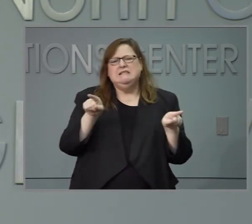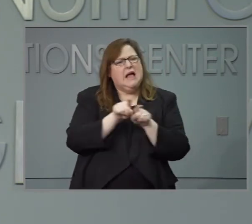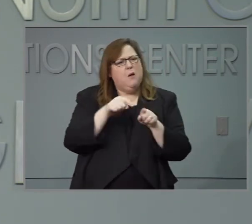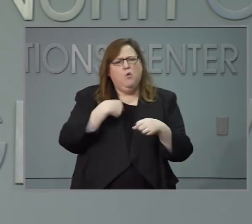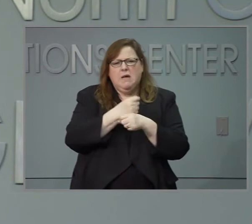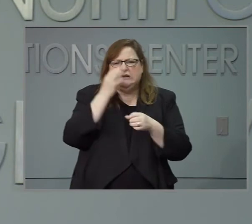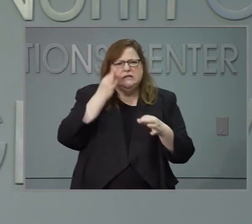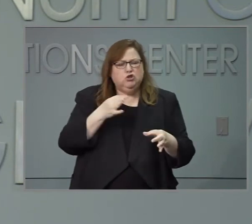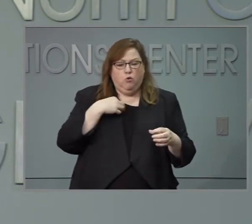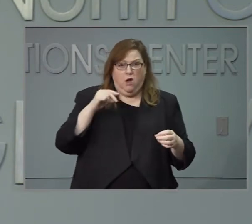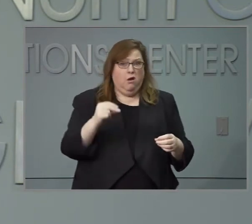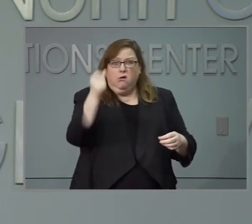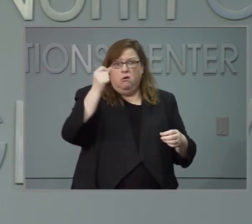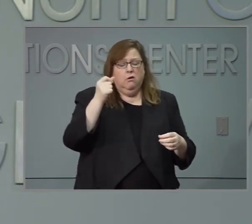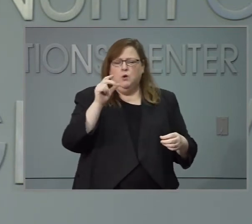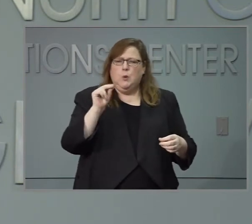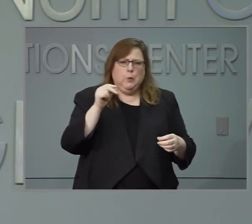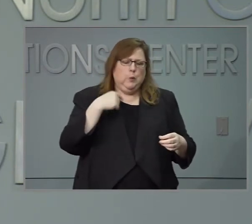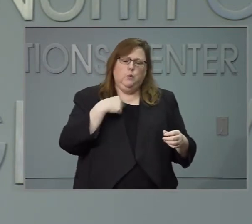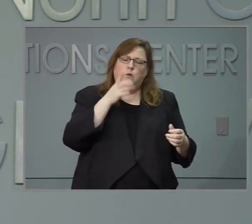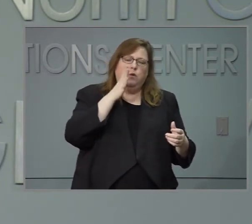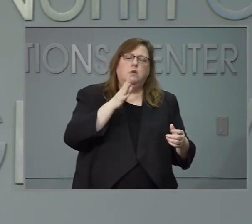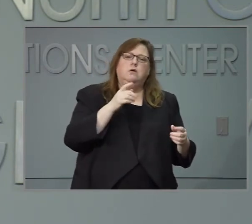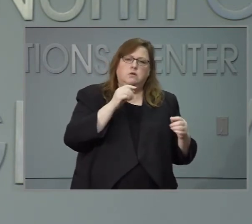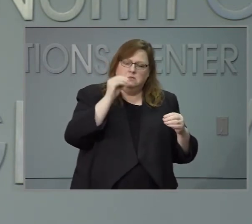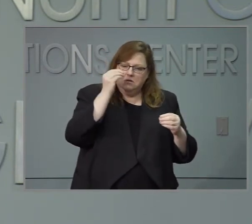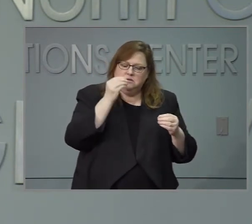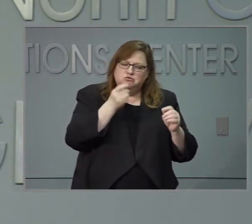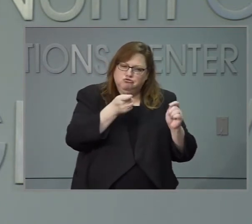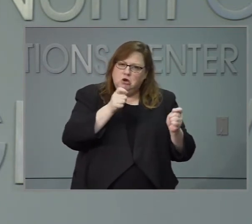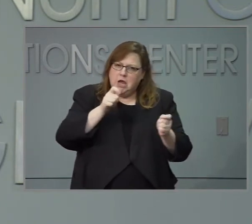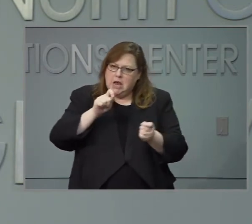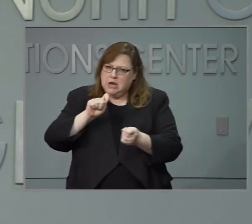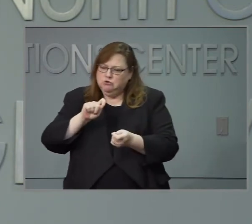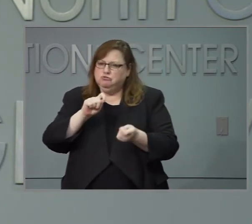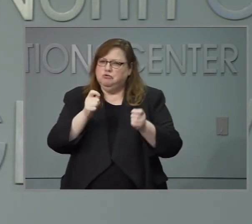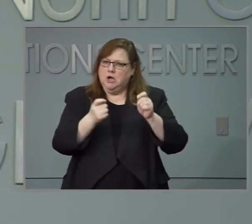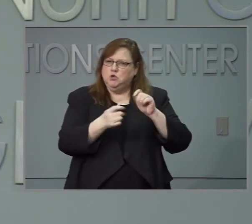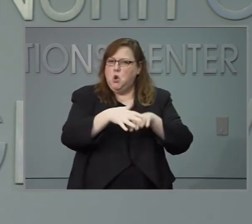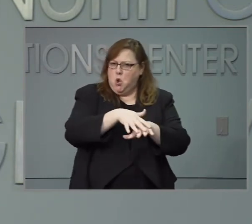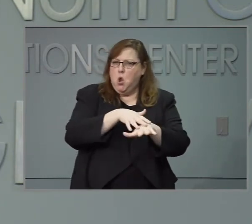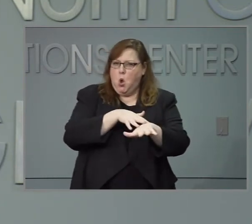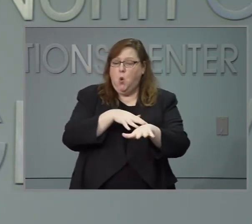FOREST Y LA LEGISLATURA HAN RECORTADO MILLONES DE DÓLARES DE